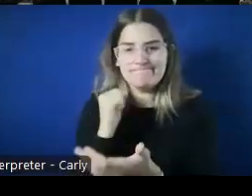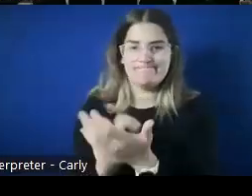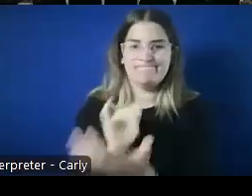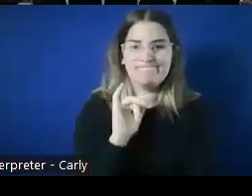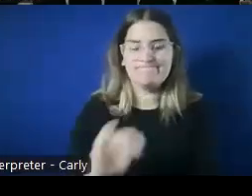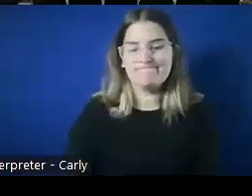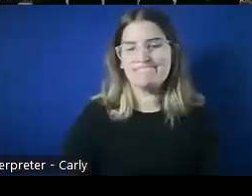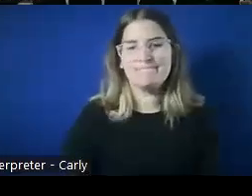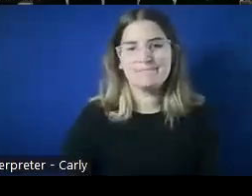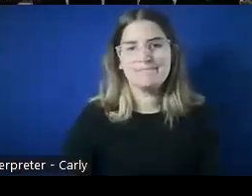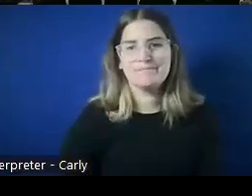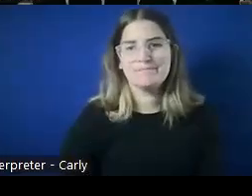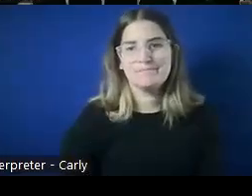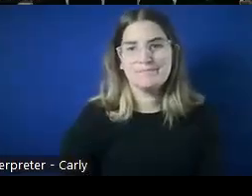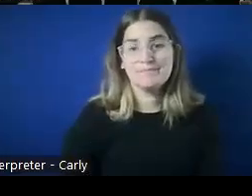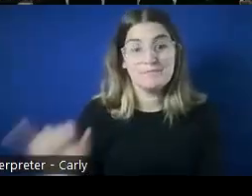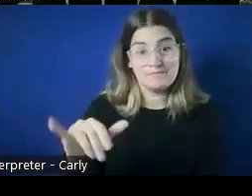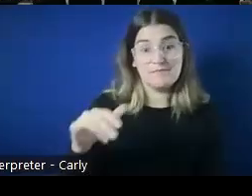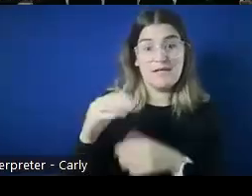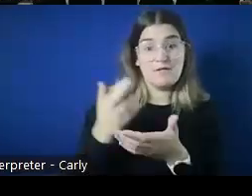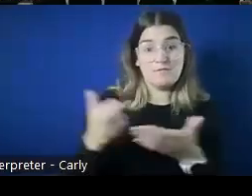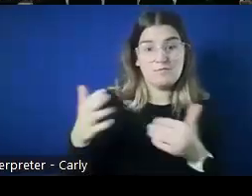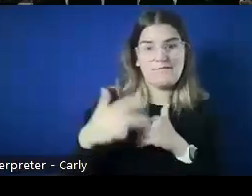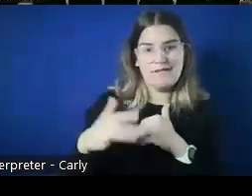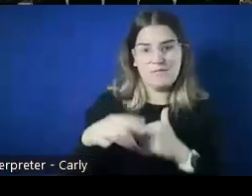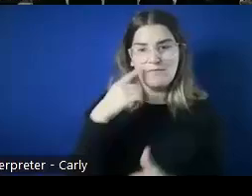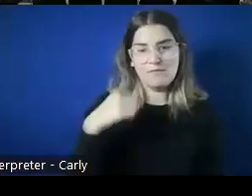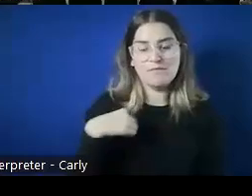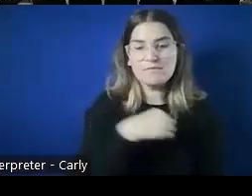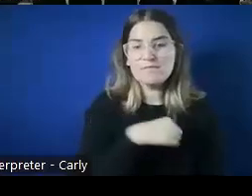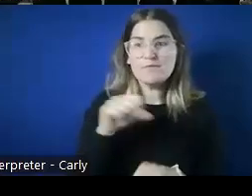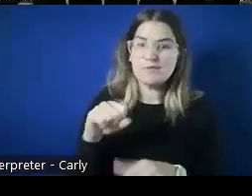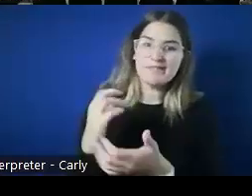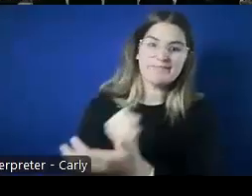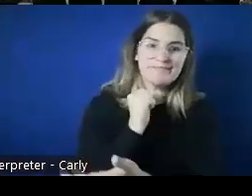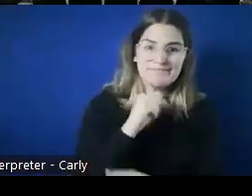that uh resource available to us and so we're able to tap into that not only when people call